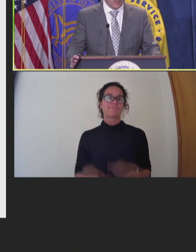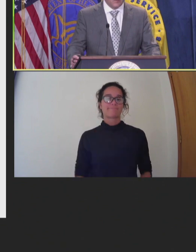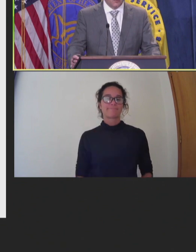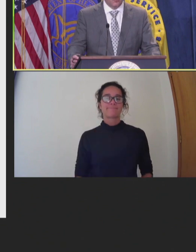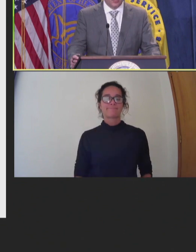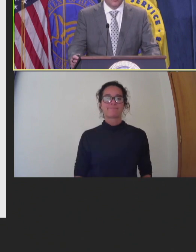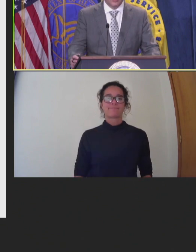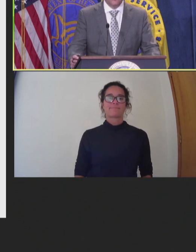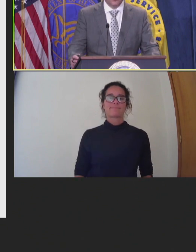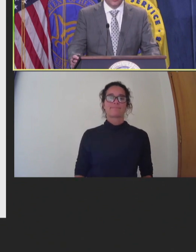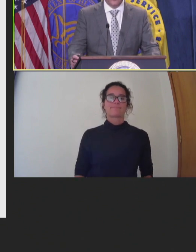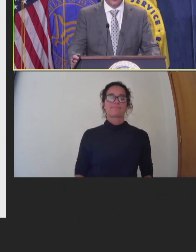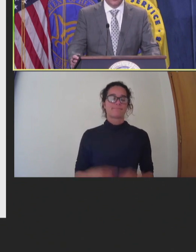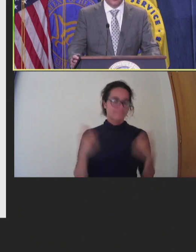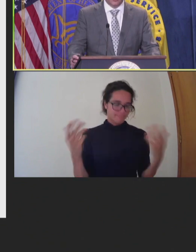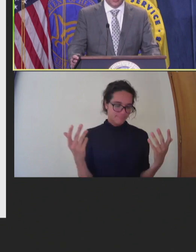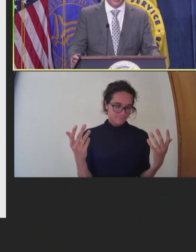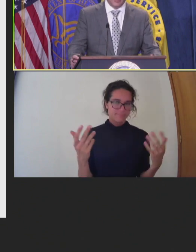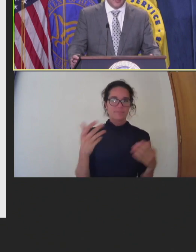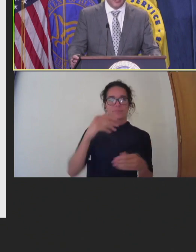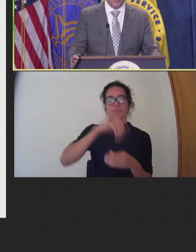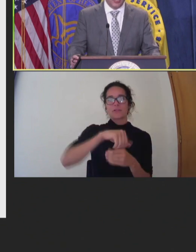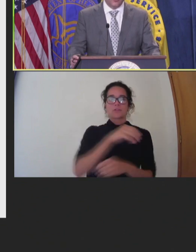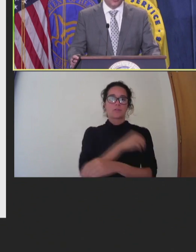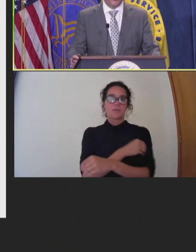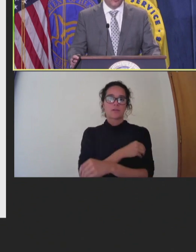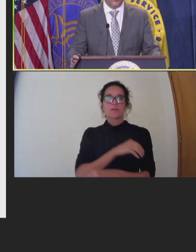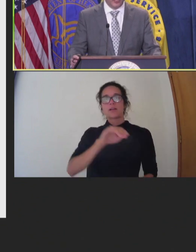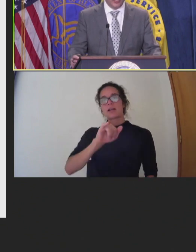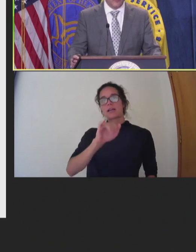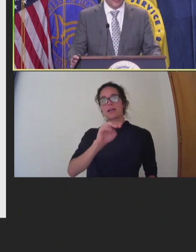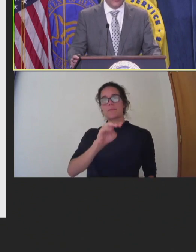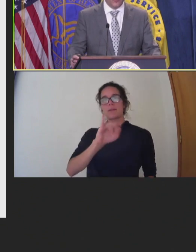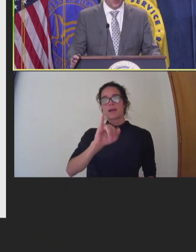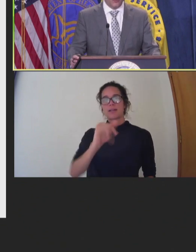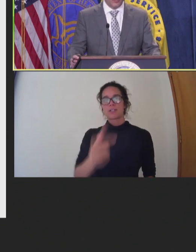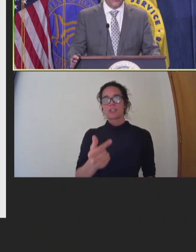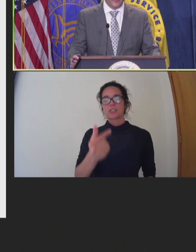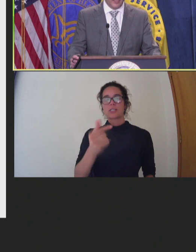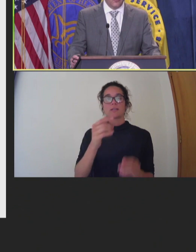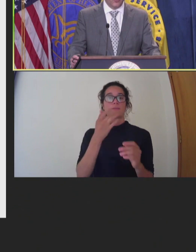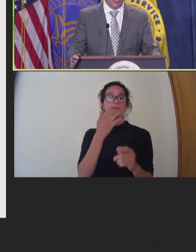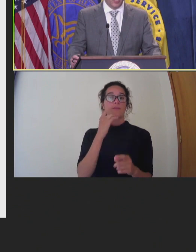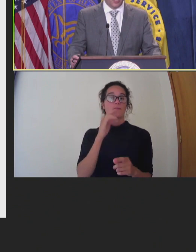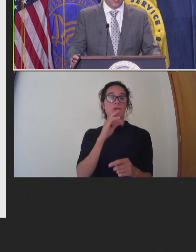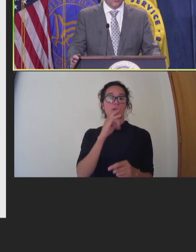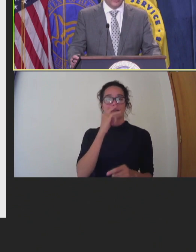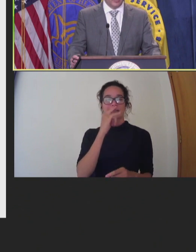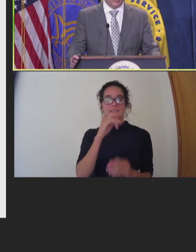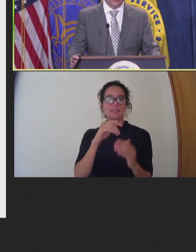So, intramuscular -- IM IG is preferred for kids less than 12 months of age. We can use the